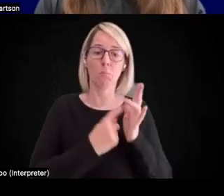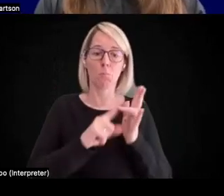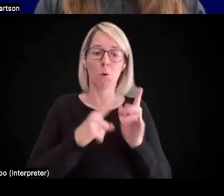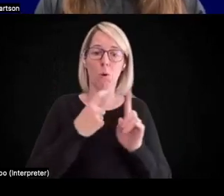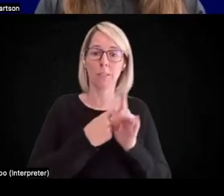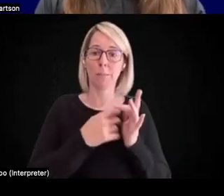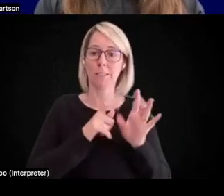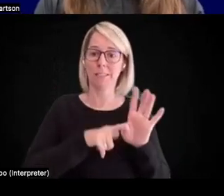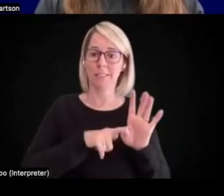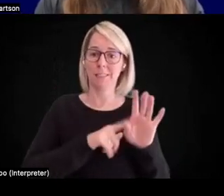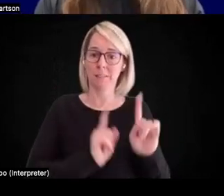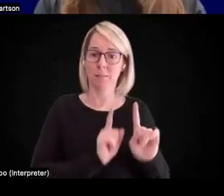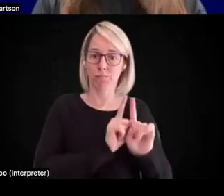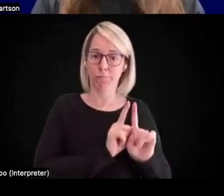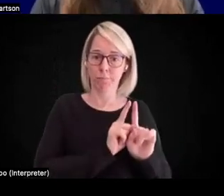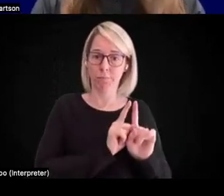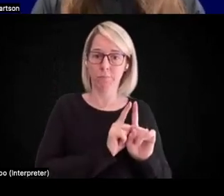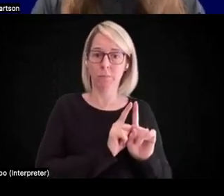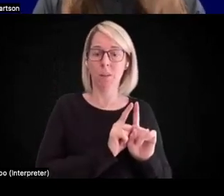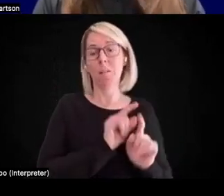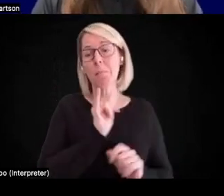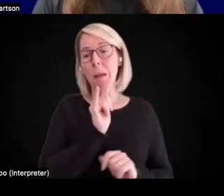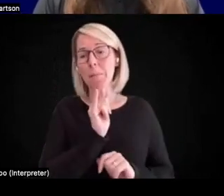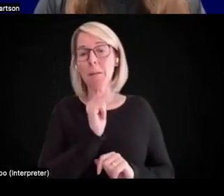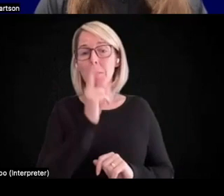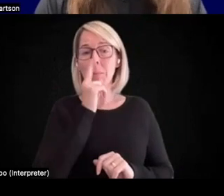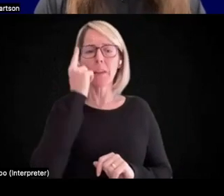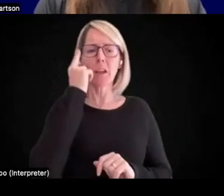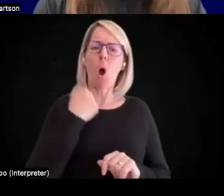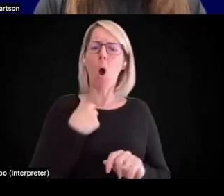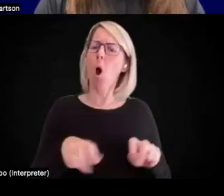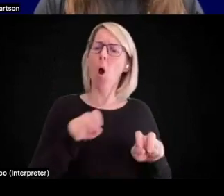might think, "Well, that's enough. I'm sitting here and they must know that I'm attending to